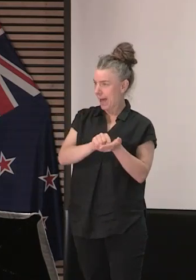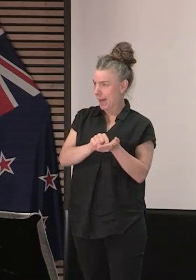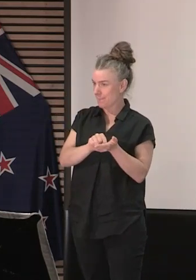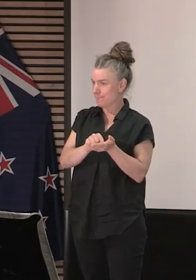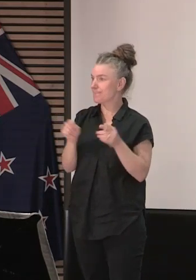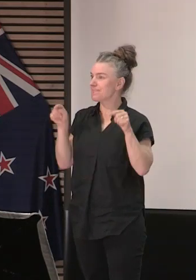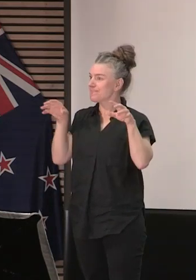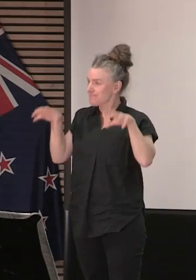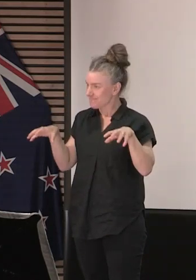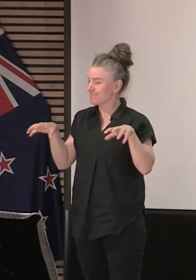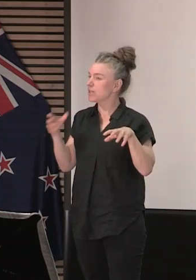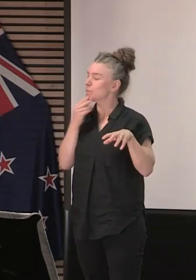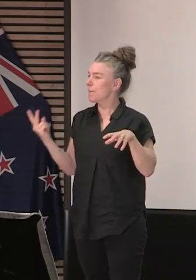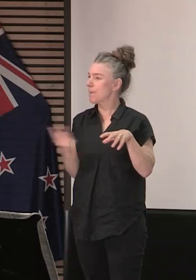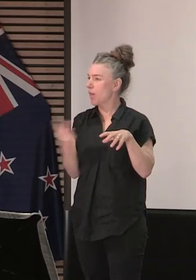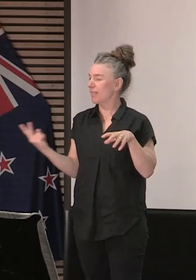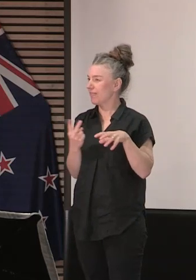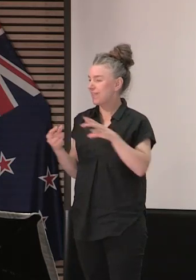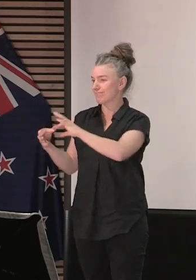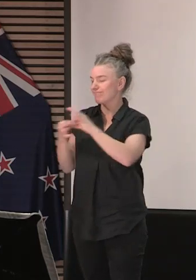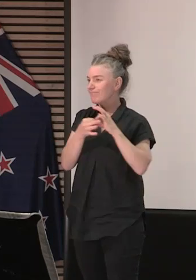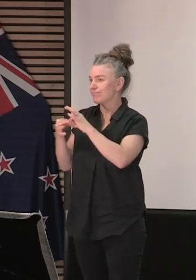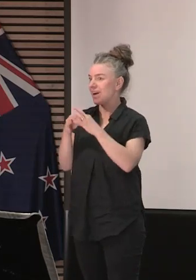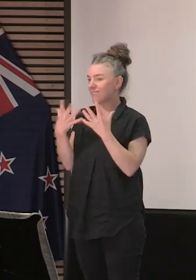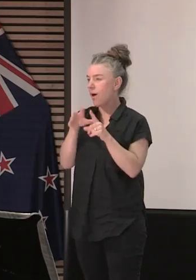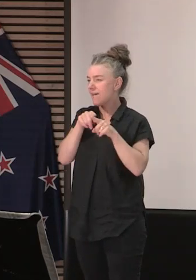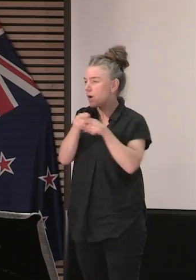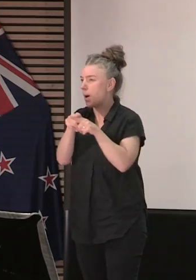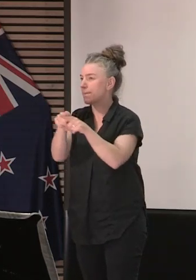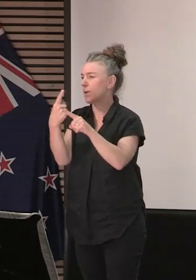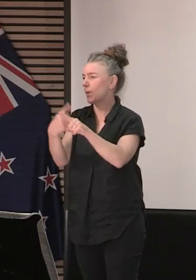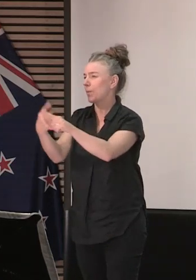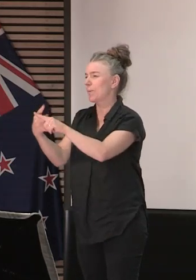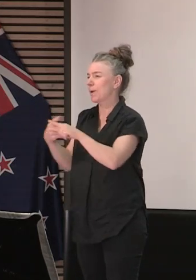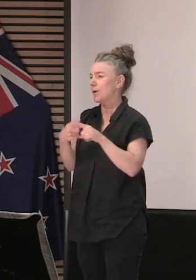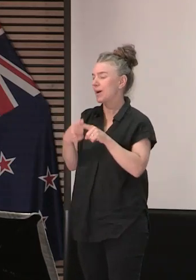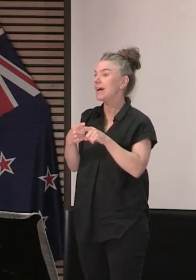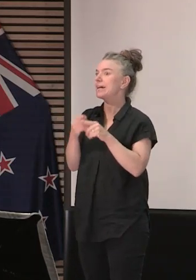We do and wecontinue to improve every day, as Dr Bloomfield set out.